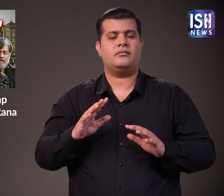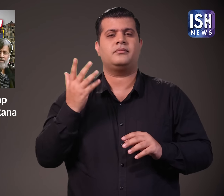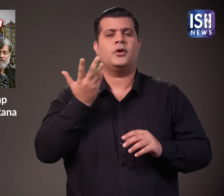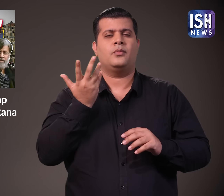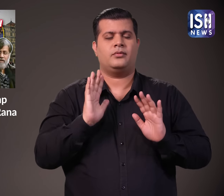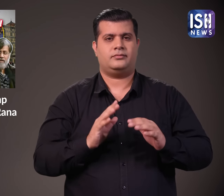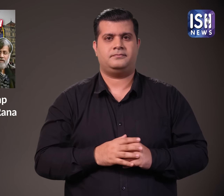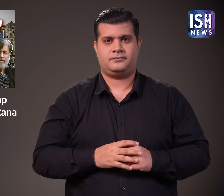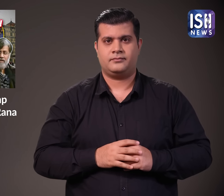Why are they protesting?